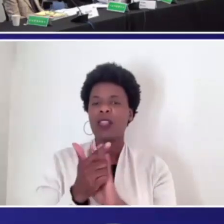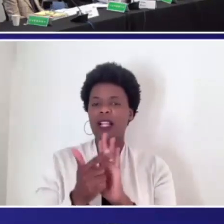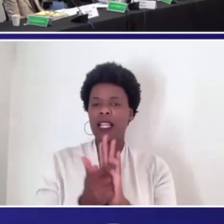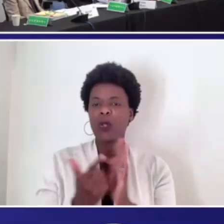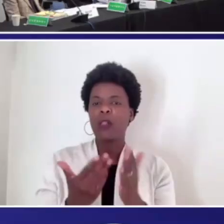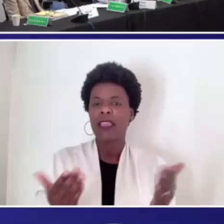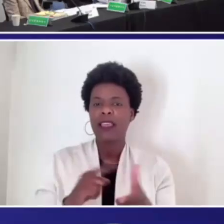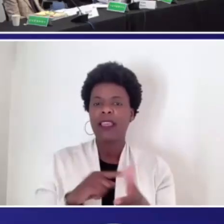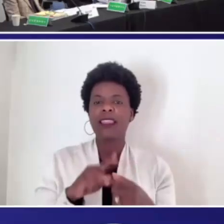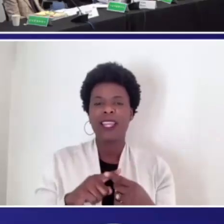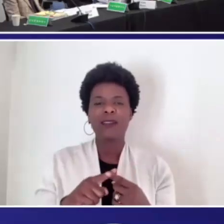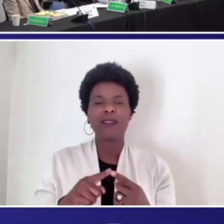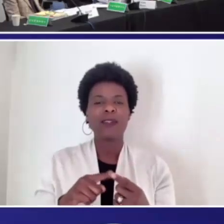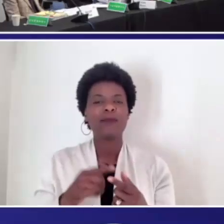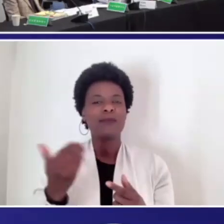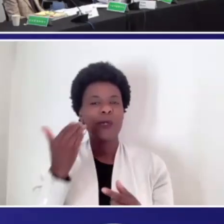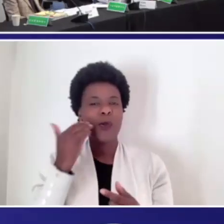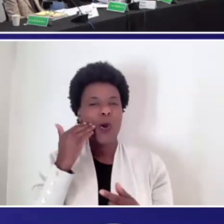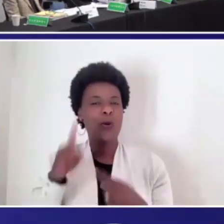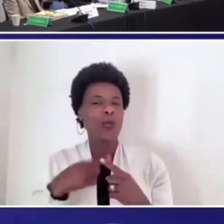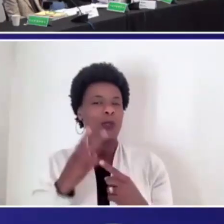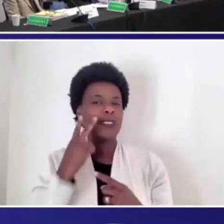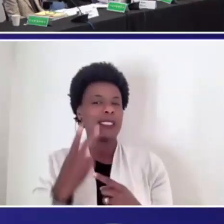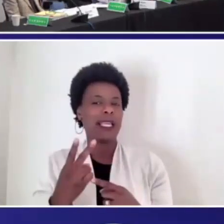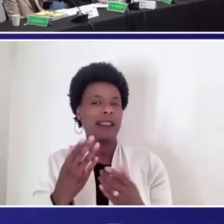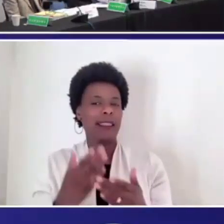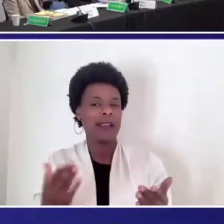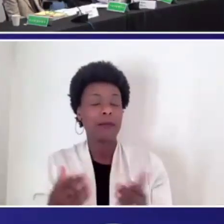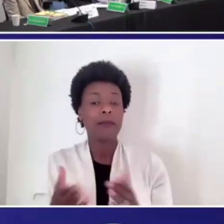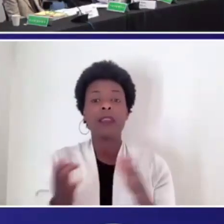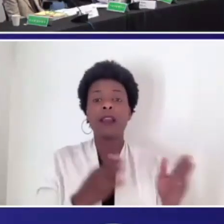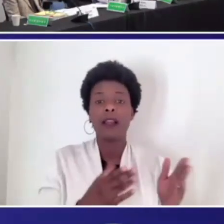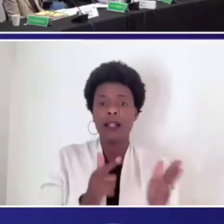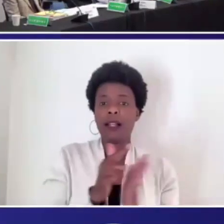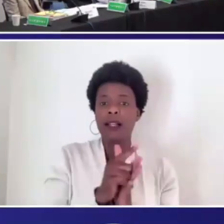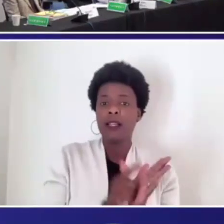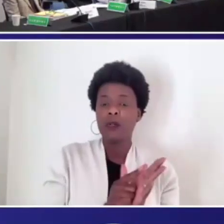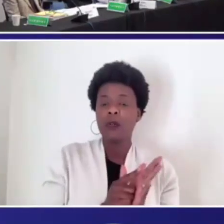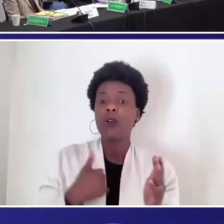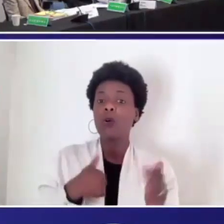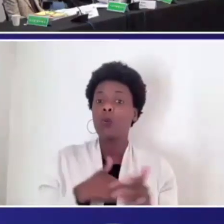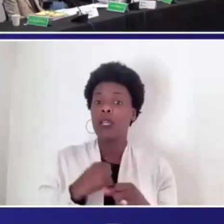Okay. So the legal one is this -- we created a test, which is that we looked